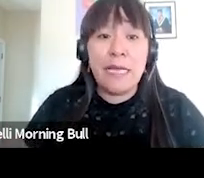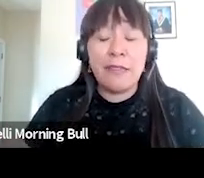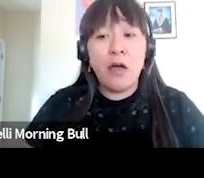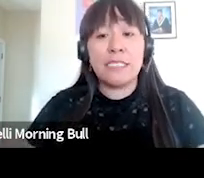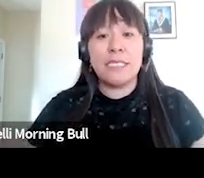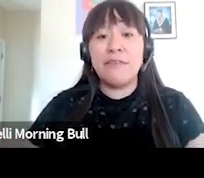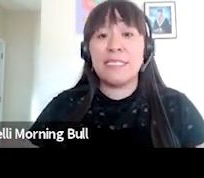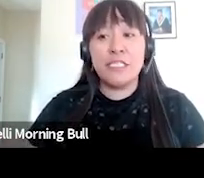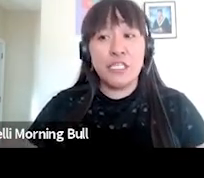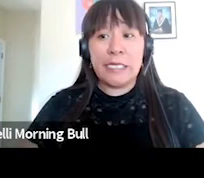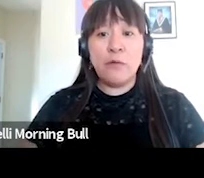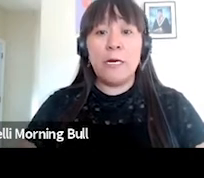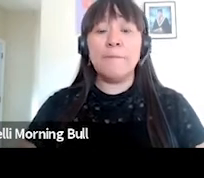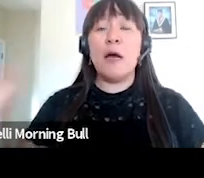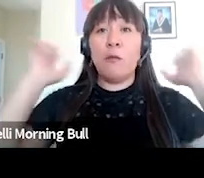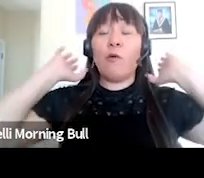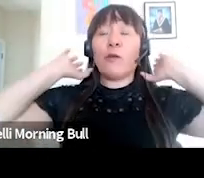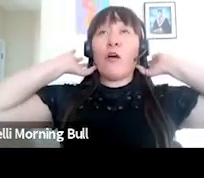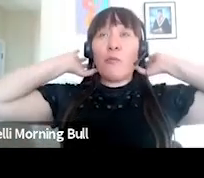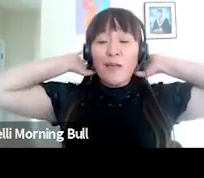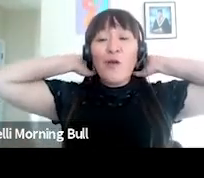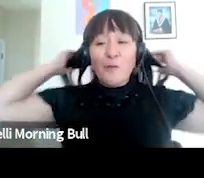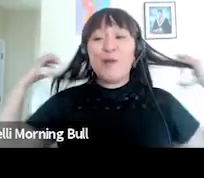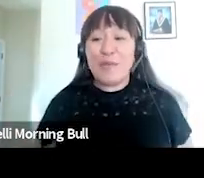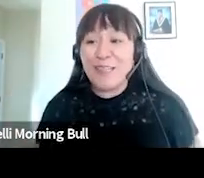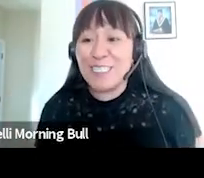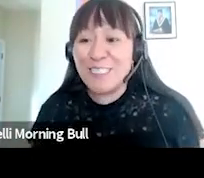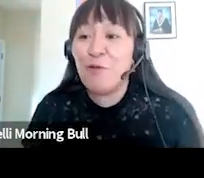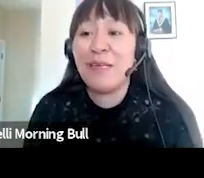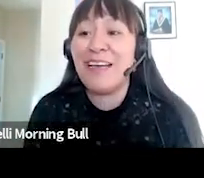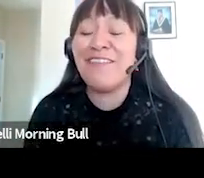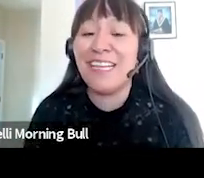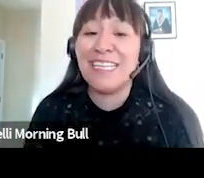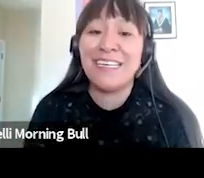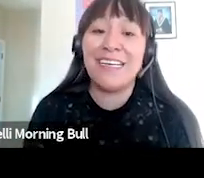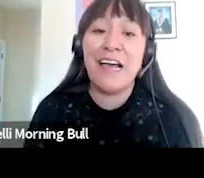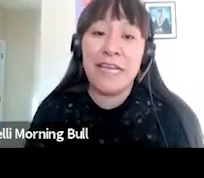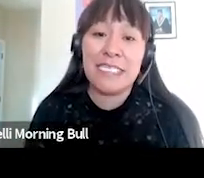and launch the event in January. What we're hoping we will be launching, will be unveiling the event